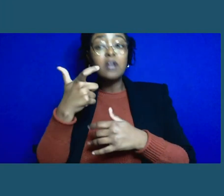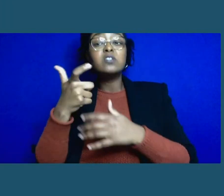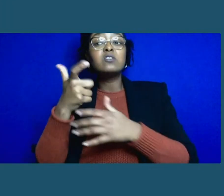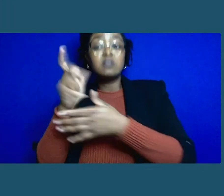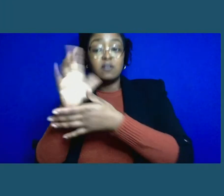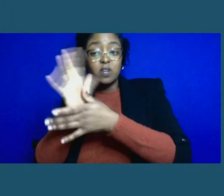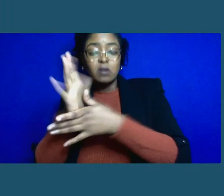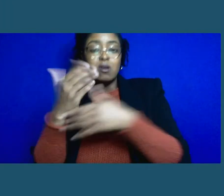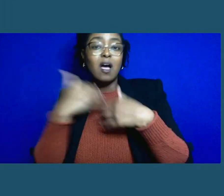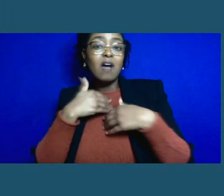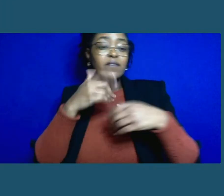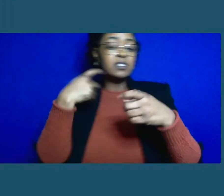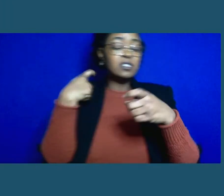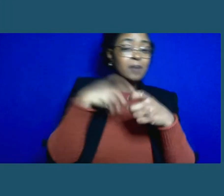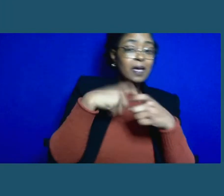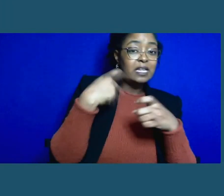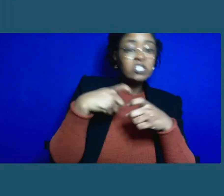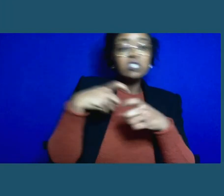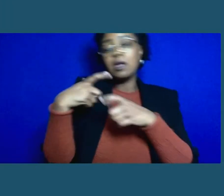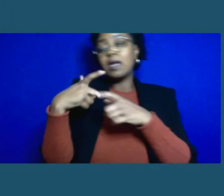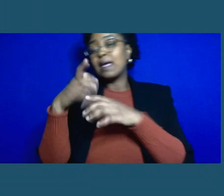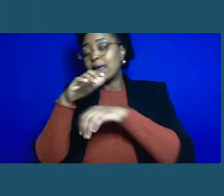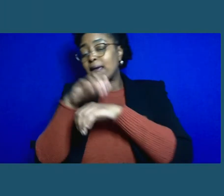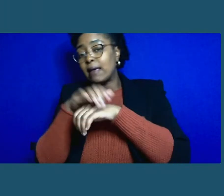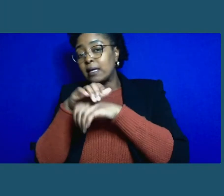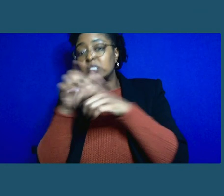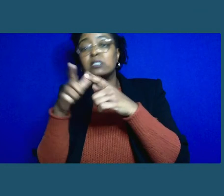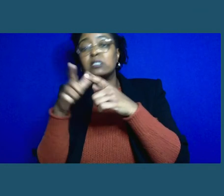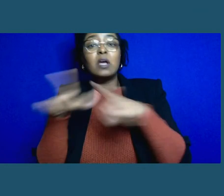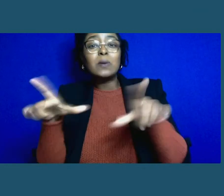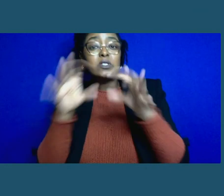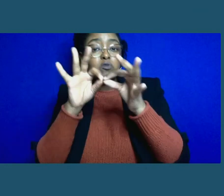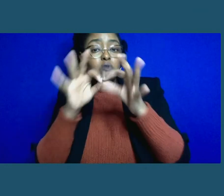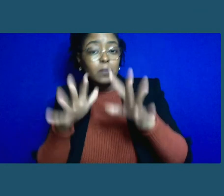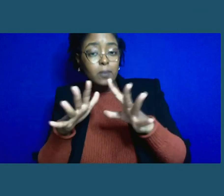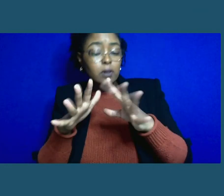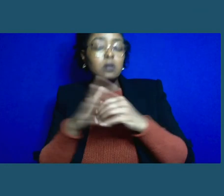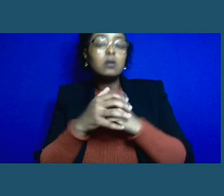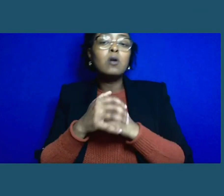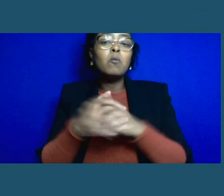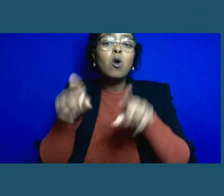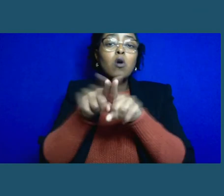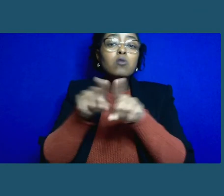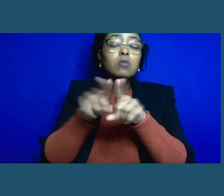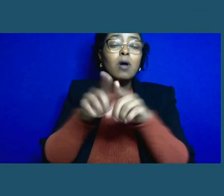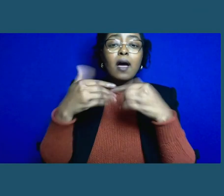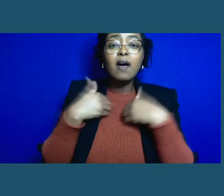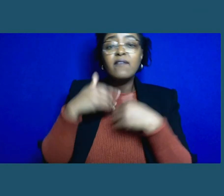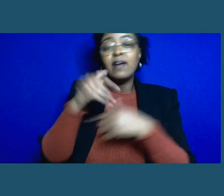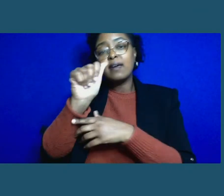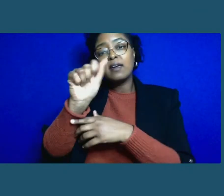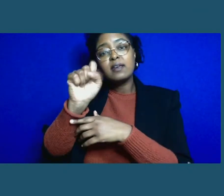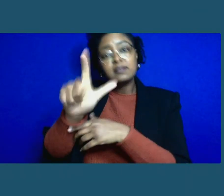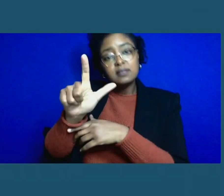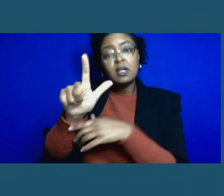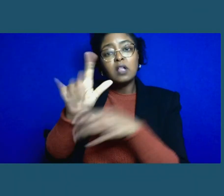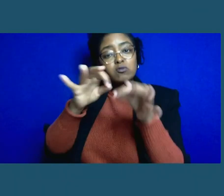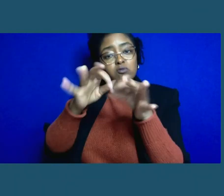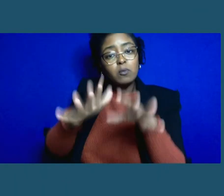through the video we have. Spanish and English language